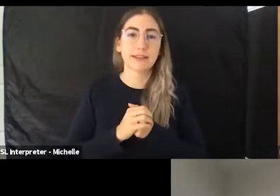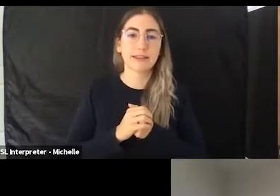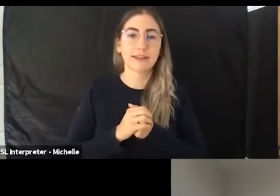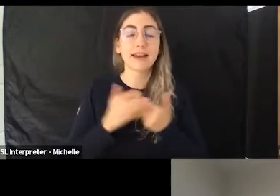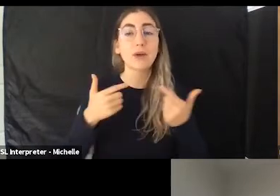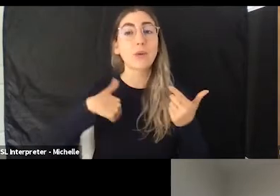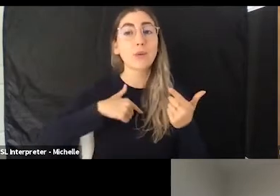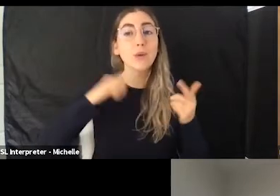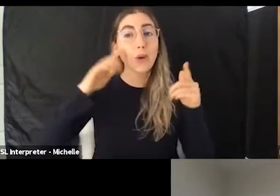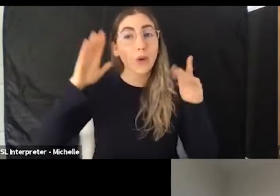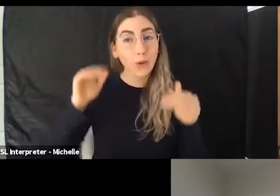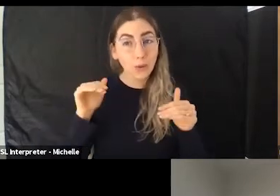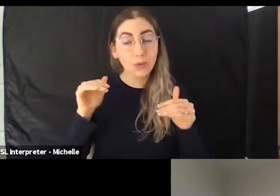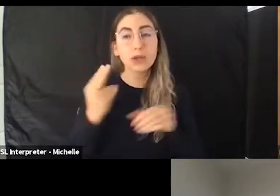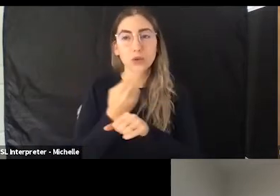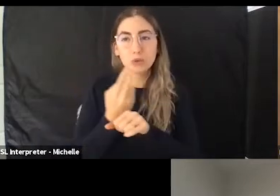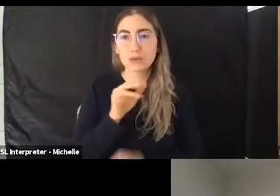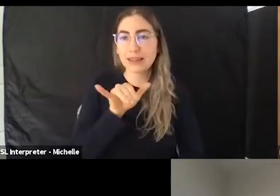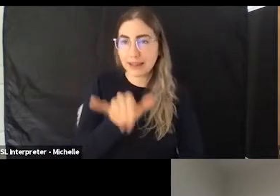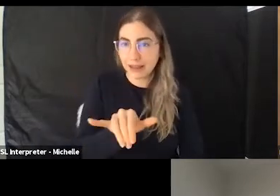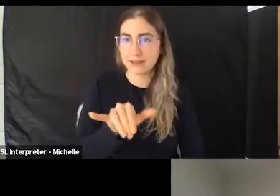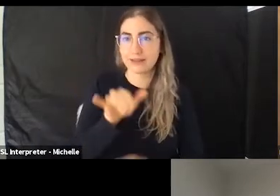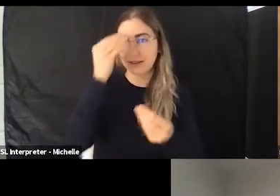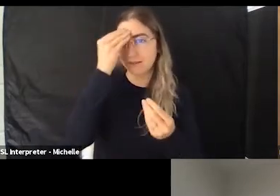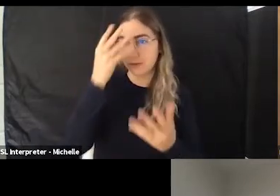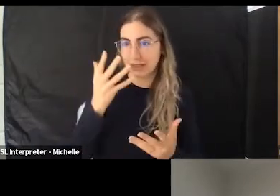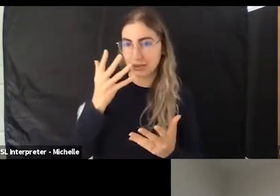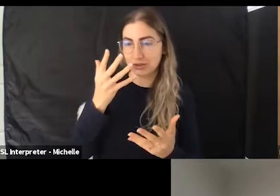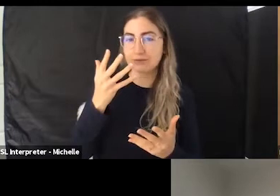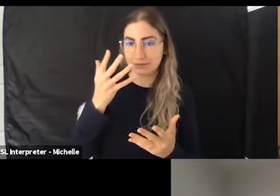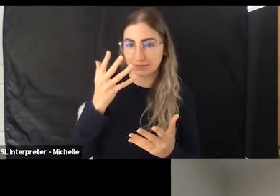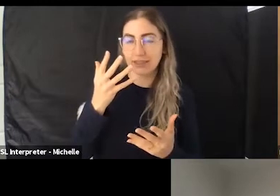THE VIRUS AND THE DISEASE AND THE HOPE IS THAT WE CAN USE THIS INFORMATION TO DEVELOP WAYS, DEVELOP STRATEGIES FOR HOW INFORMATION TO DEVELOP WAYS, DEVELOP STRATEGIES FOR HOW